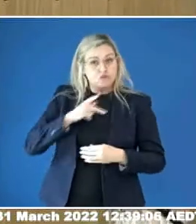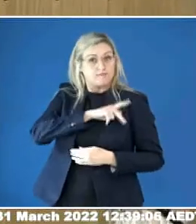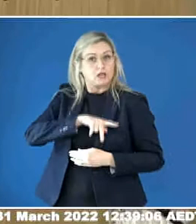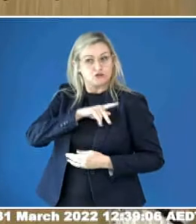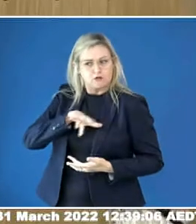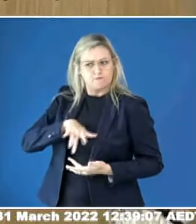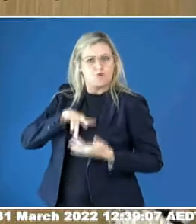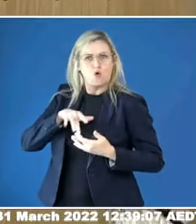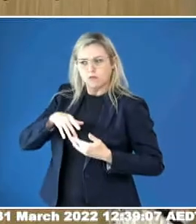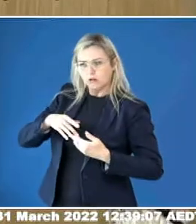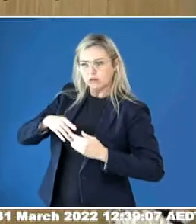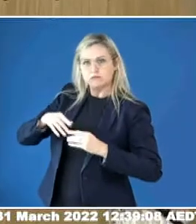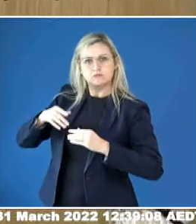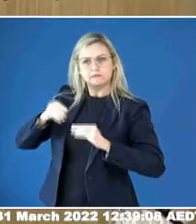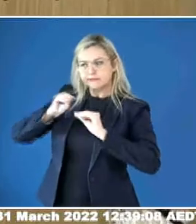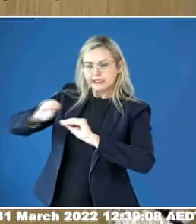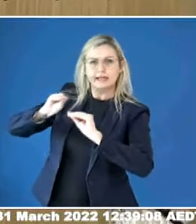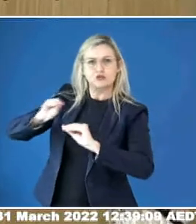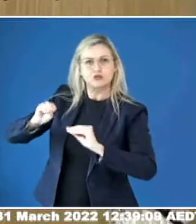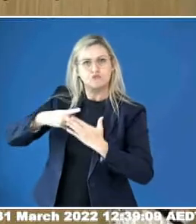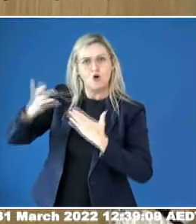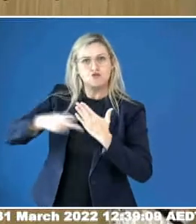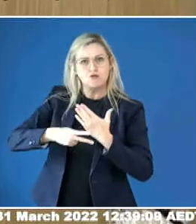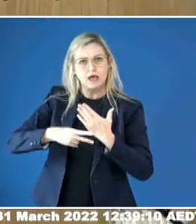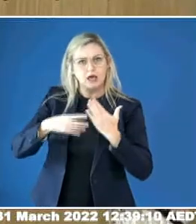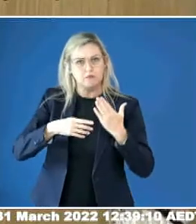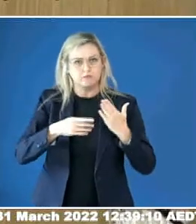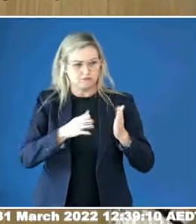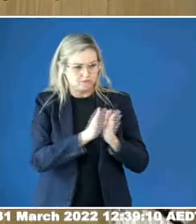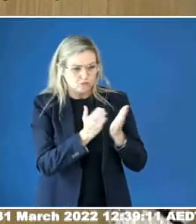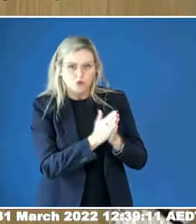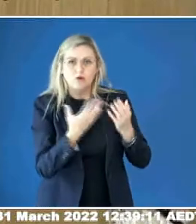has been developed that is accessible in various forms of communication?